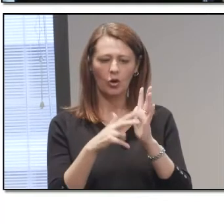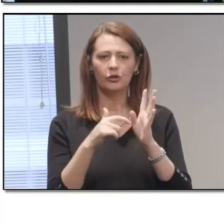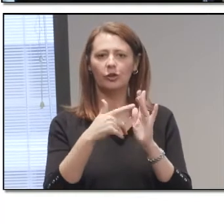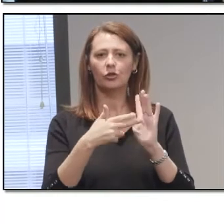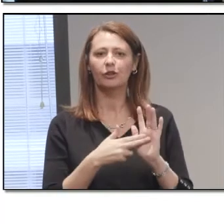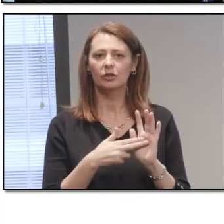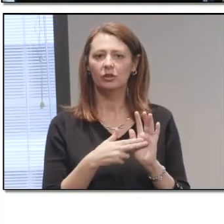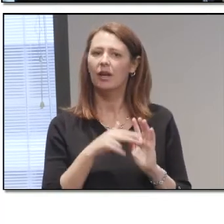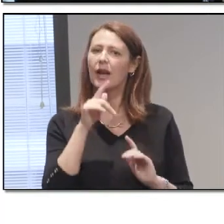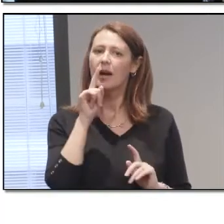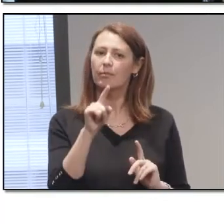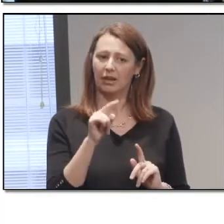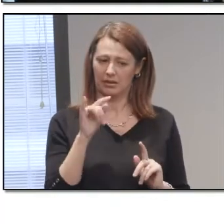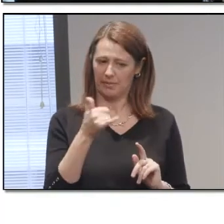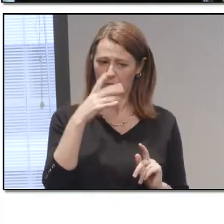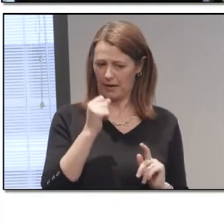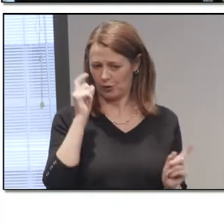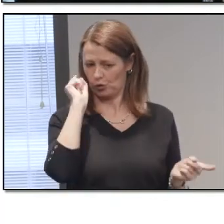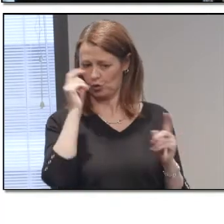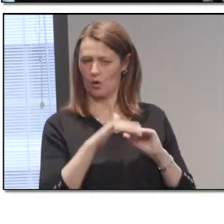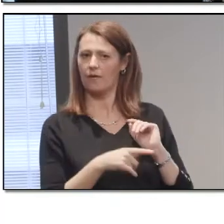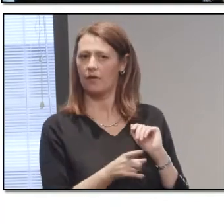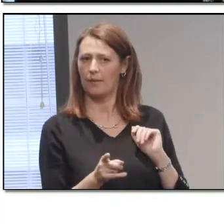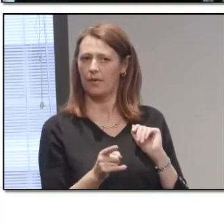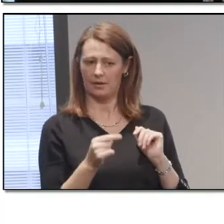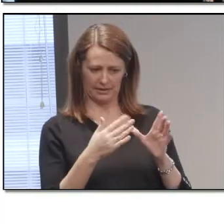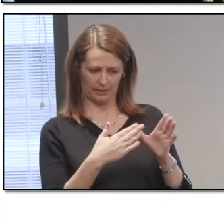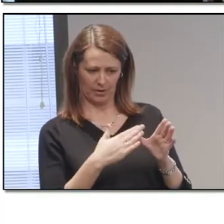but nevertheless we might have a concern about in terms of their potential health impact.